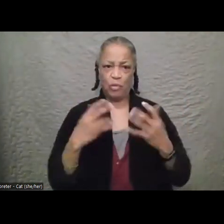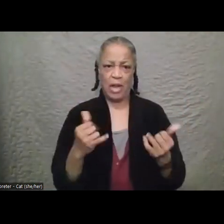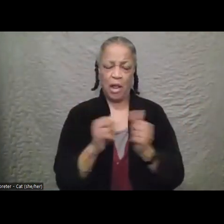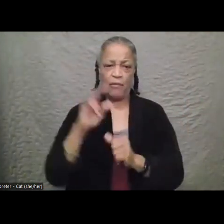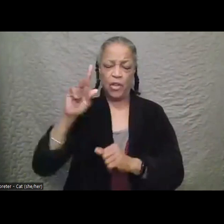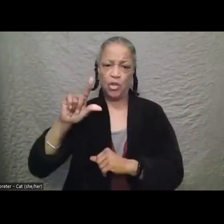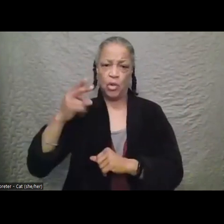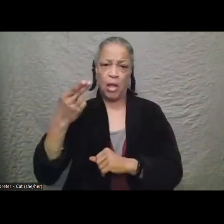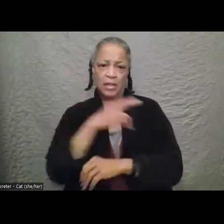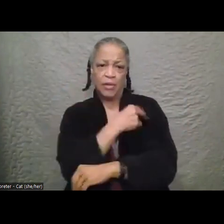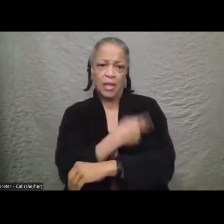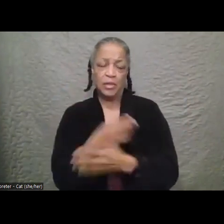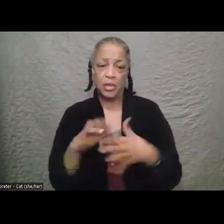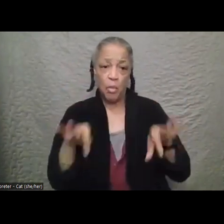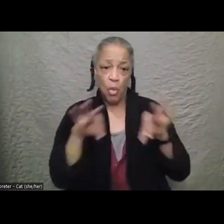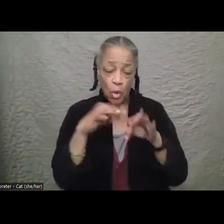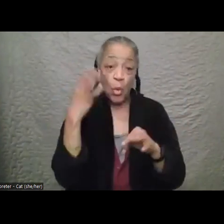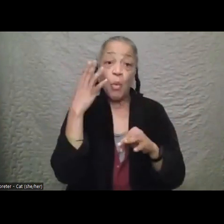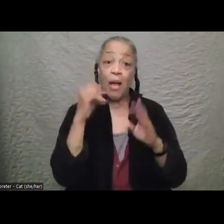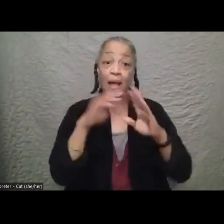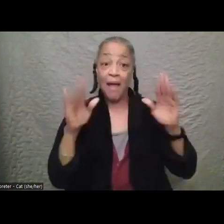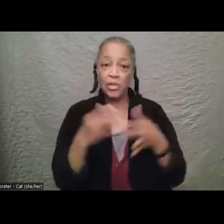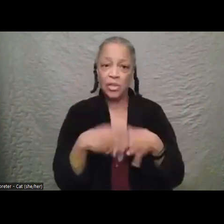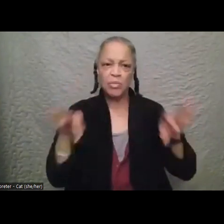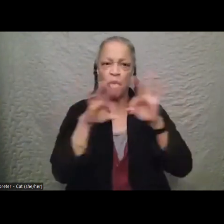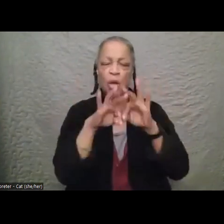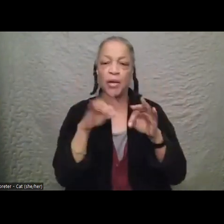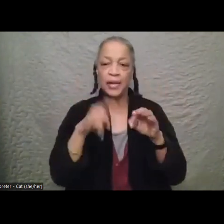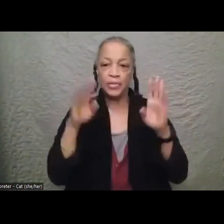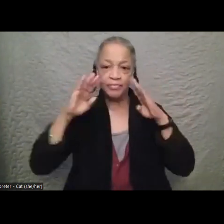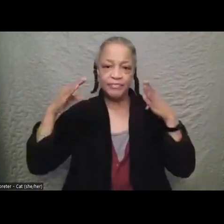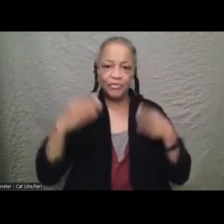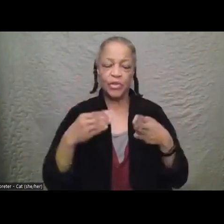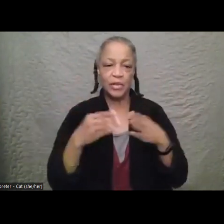we need to put energy up front to make sure that there are resources to support folks